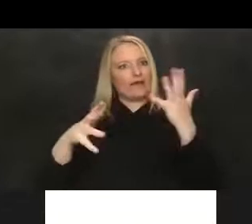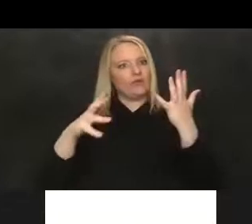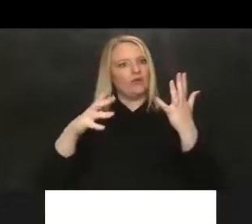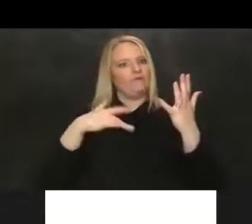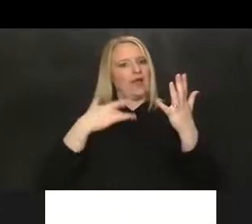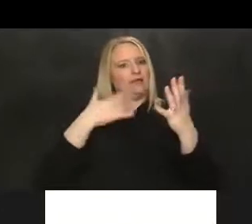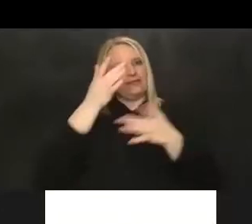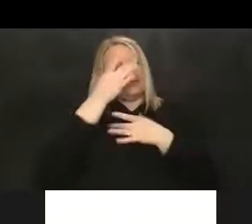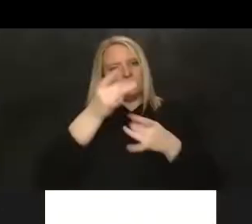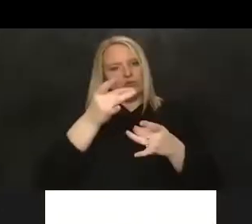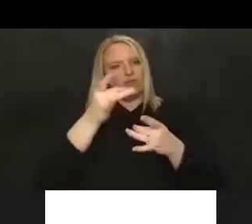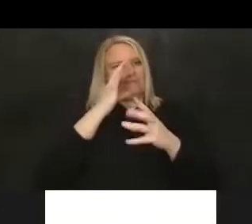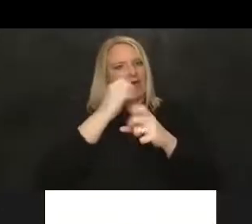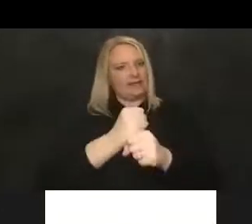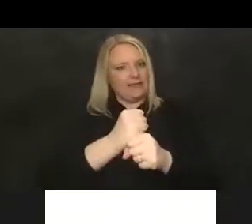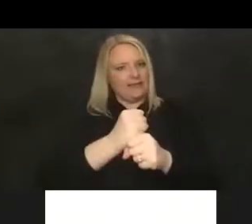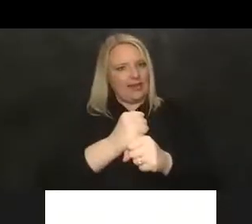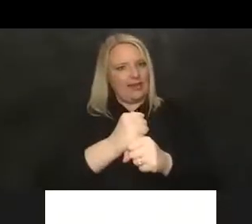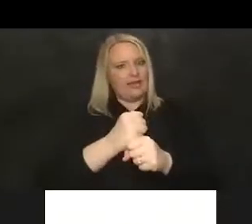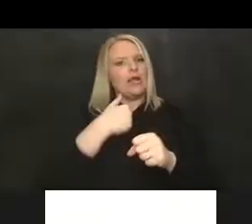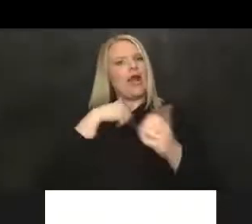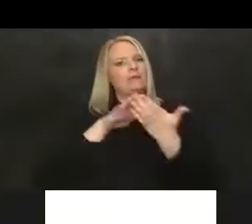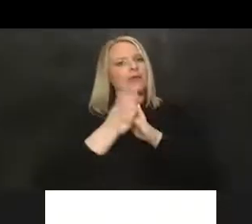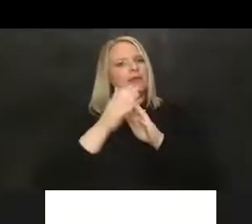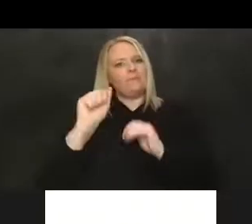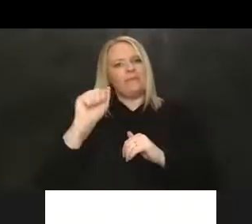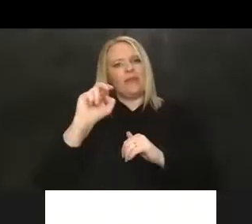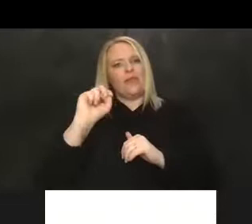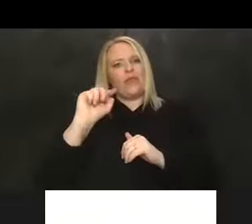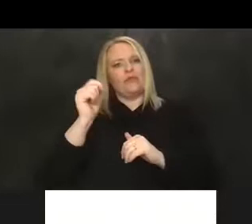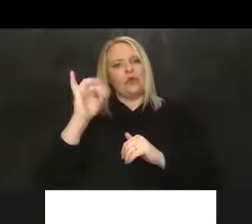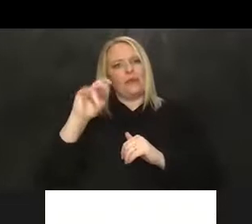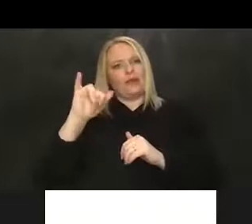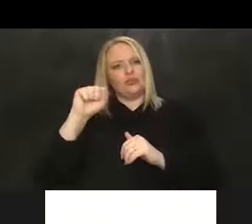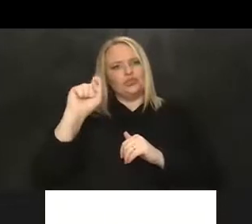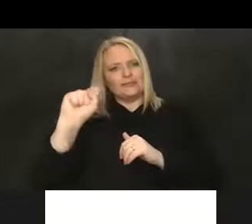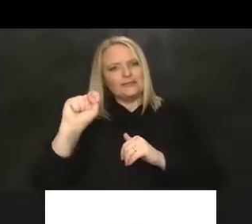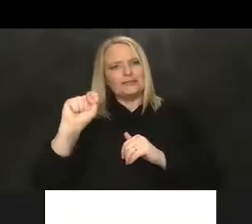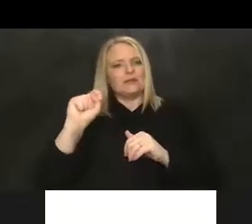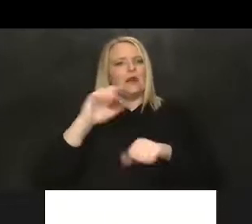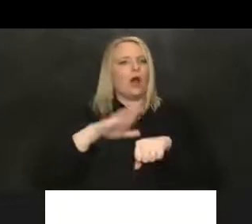and fascinating - so I became an anthropologist on Mars, and I just documented everything - I mean, I